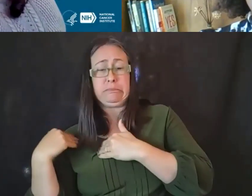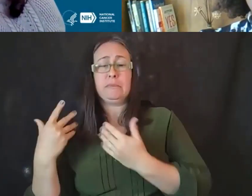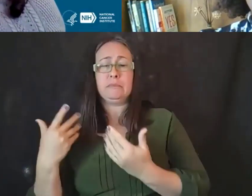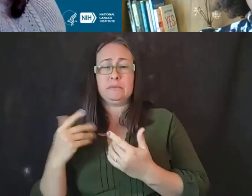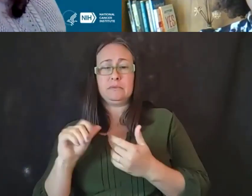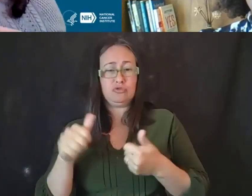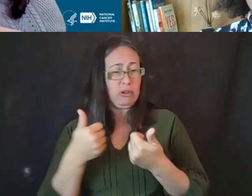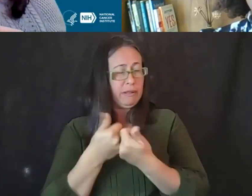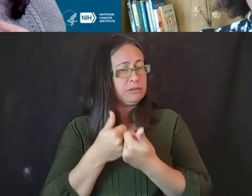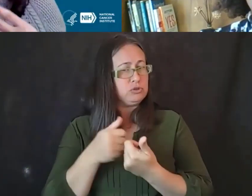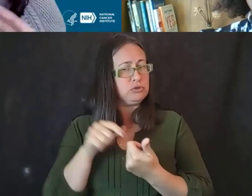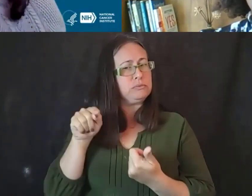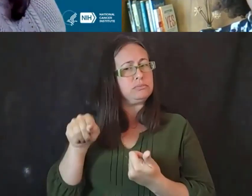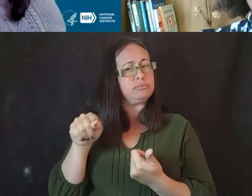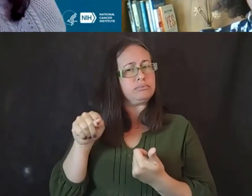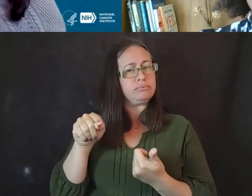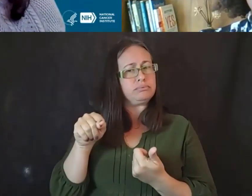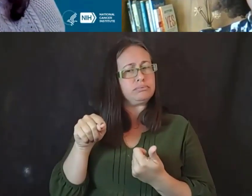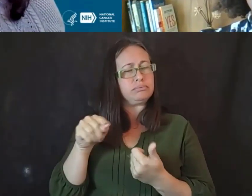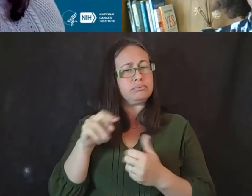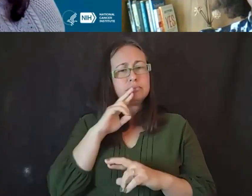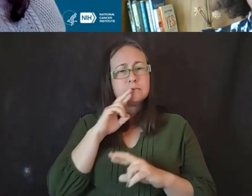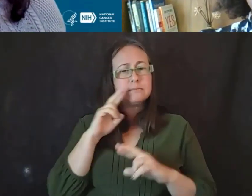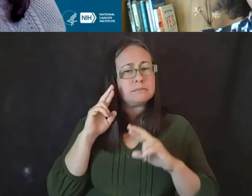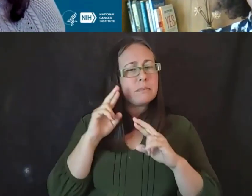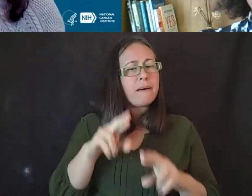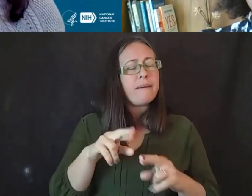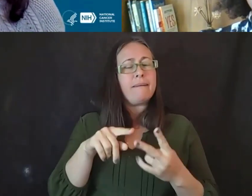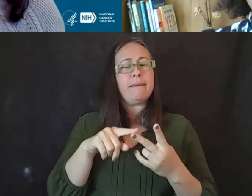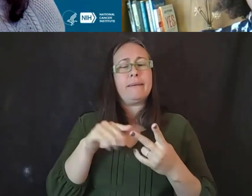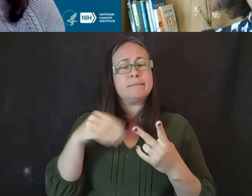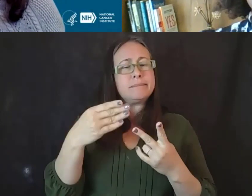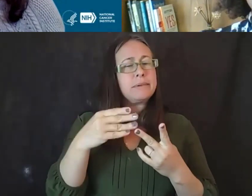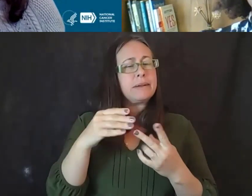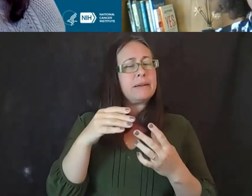Nastaran Zahir: Wow, that's a fantastic question. I don't really know the answer to that.